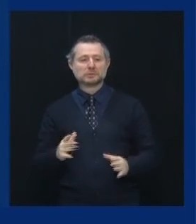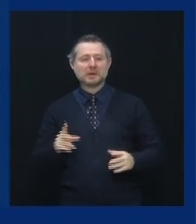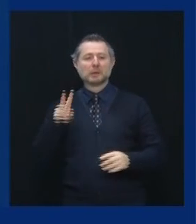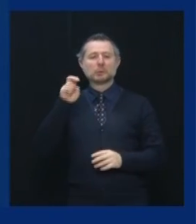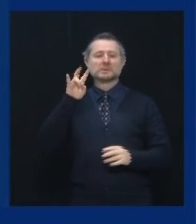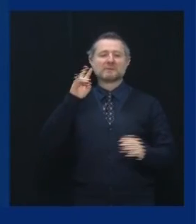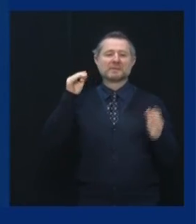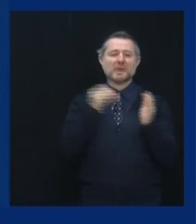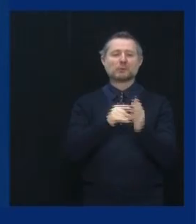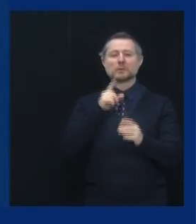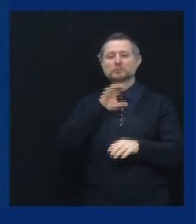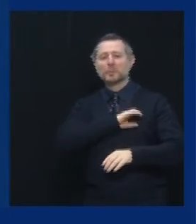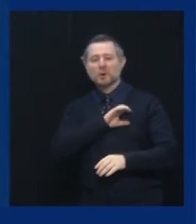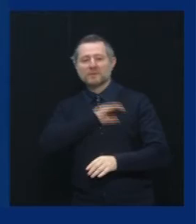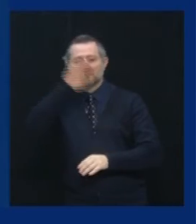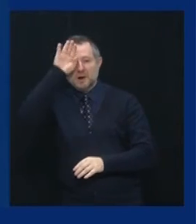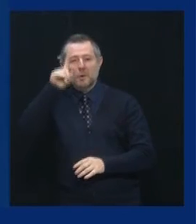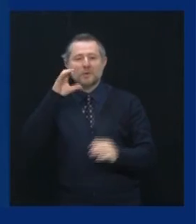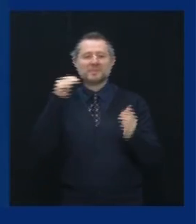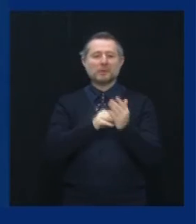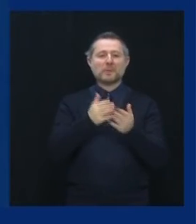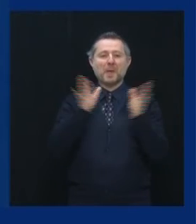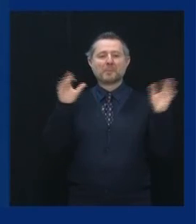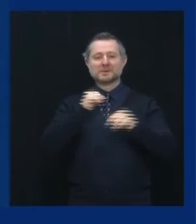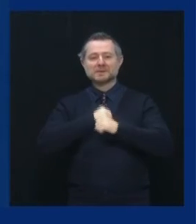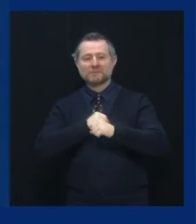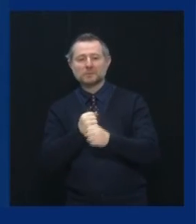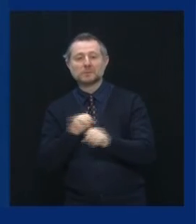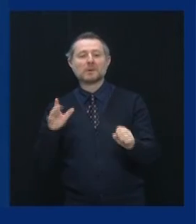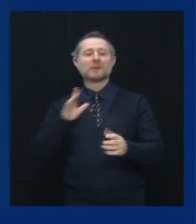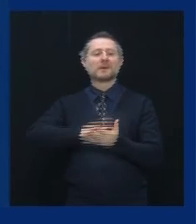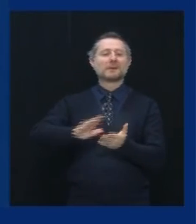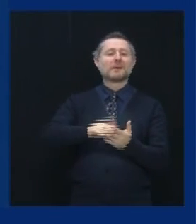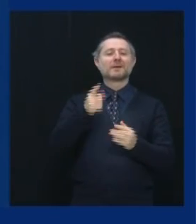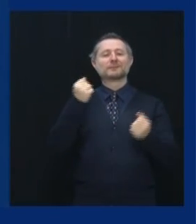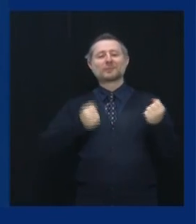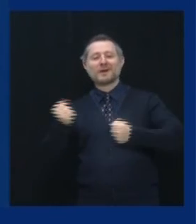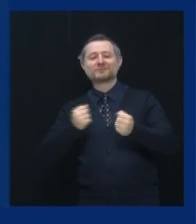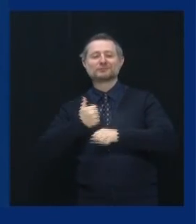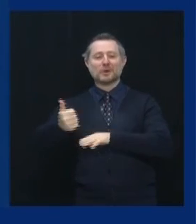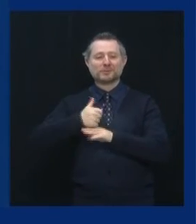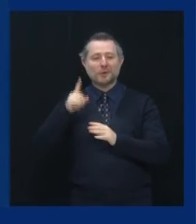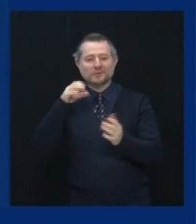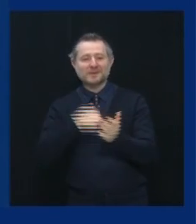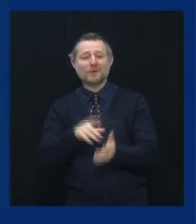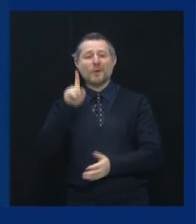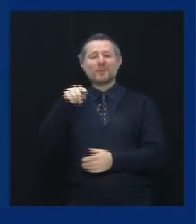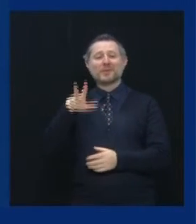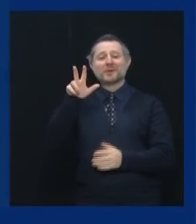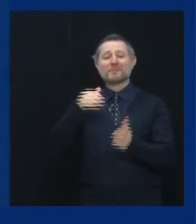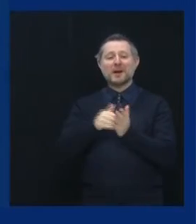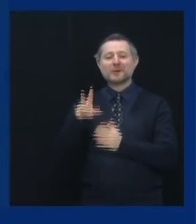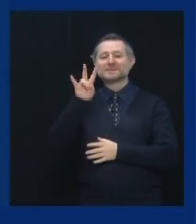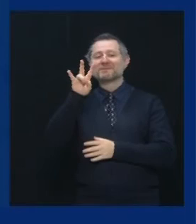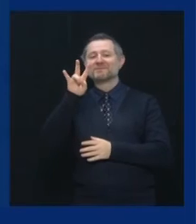NUMBERS, THERE ARE ABOUT 870,000